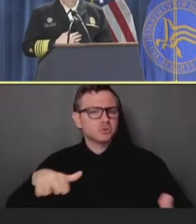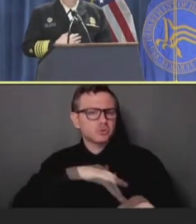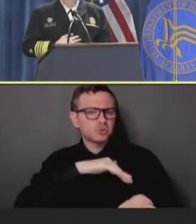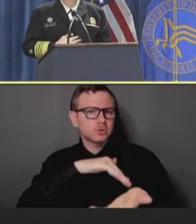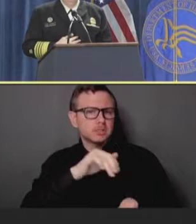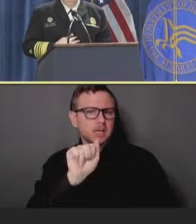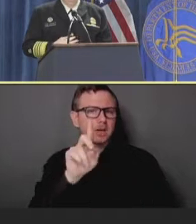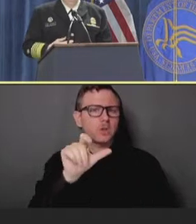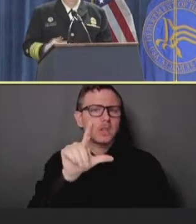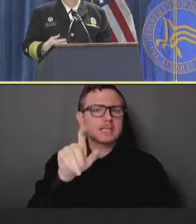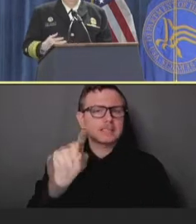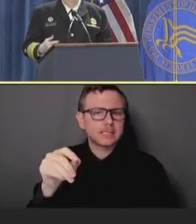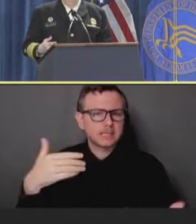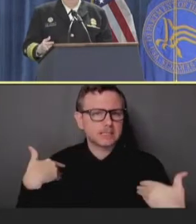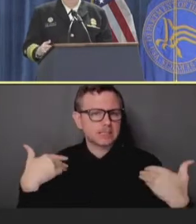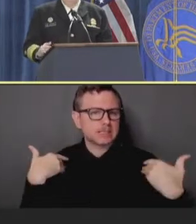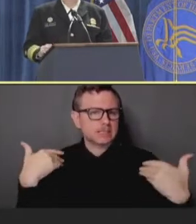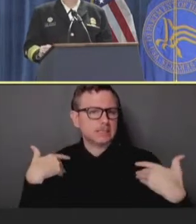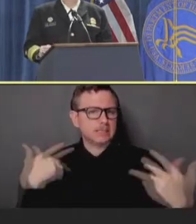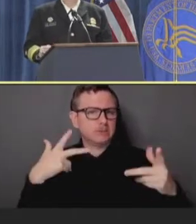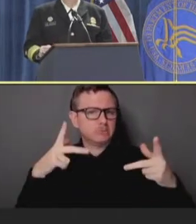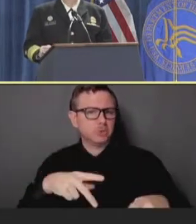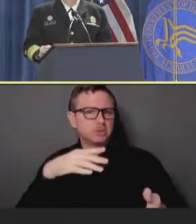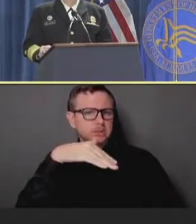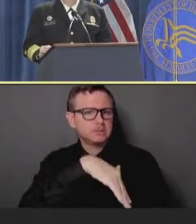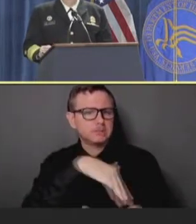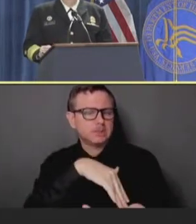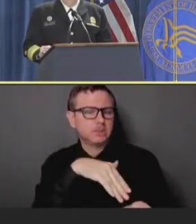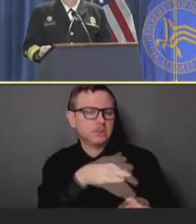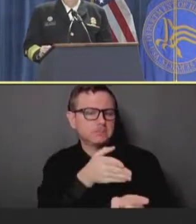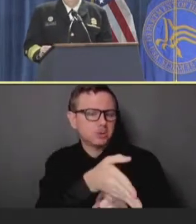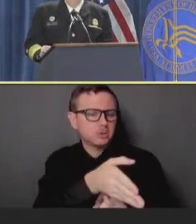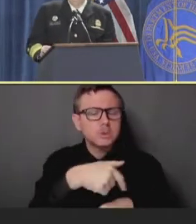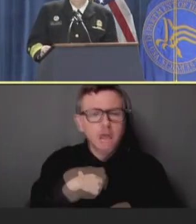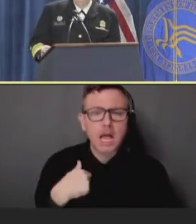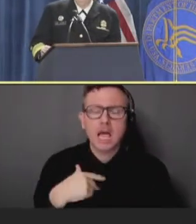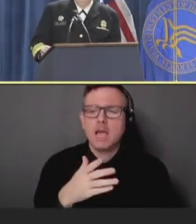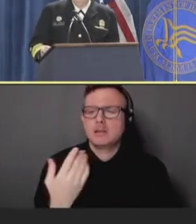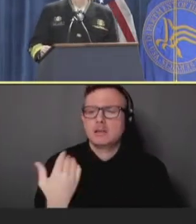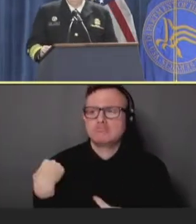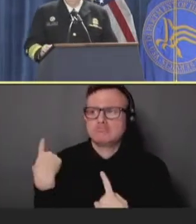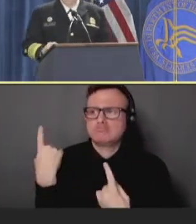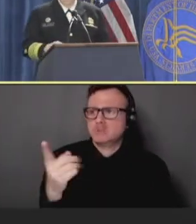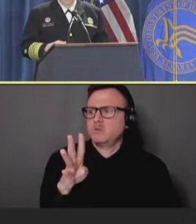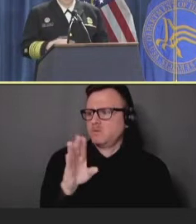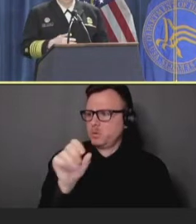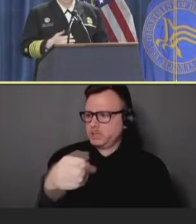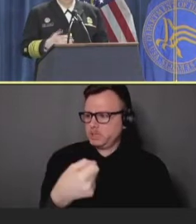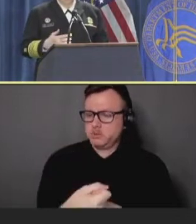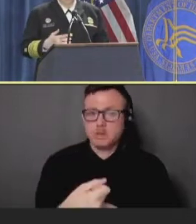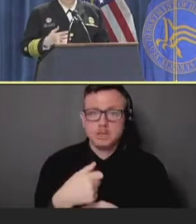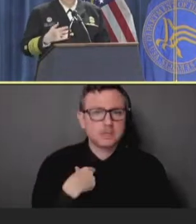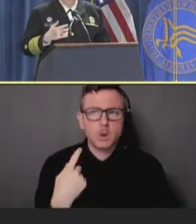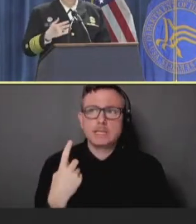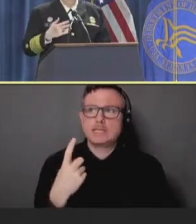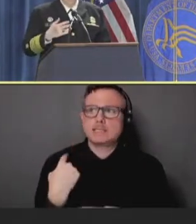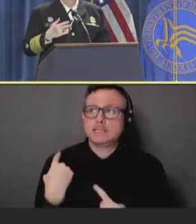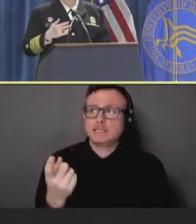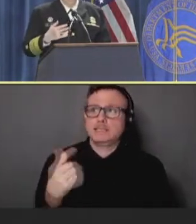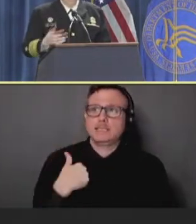So, I know firsthand through 40 years, actually since I finished medical school, about the